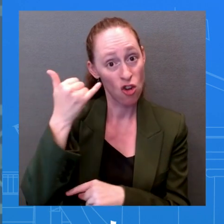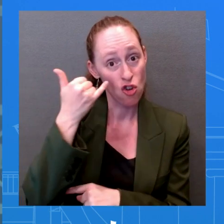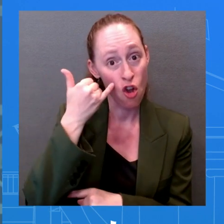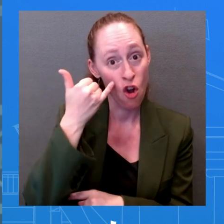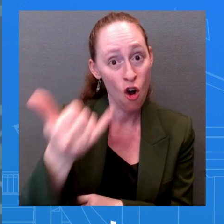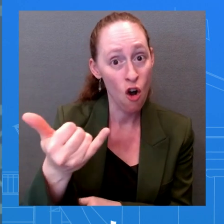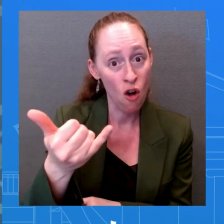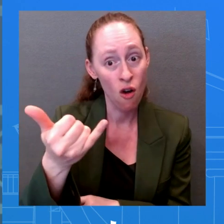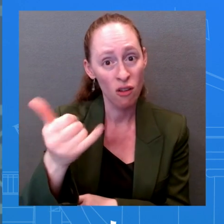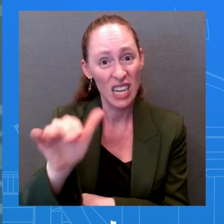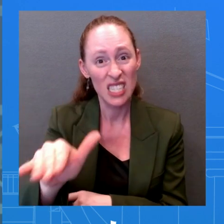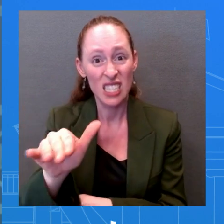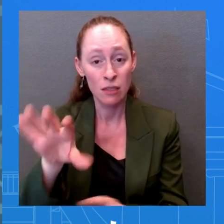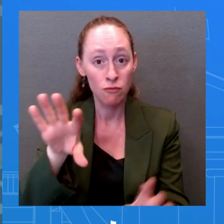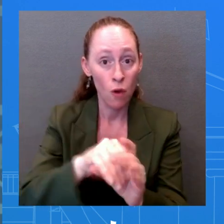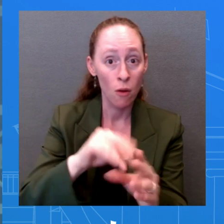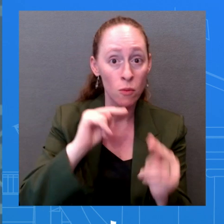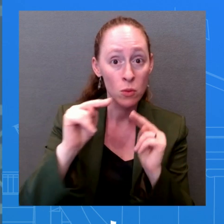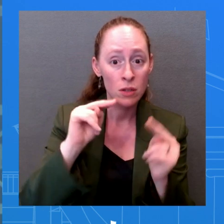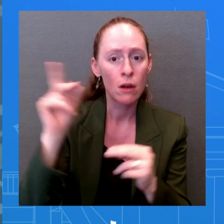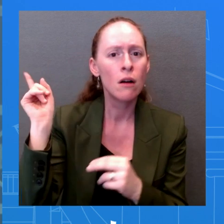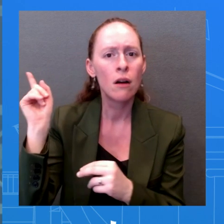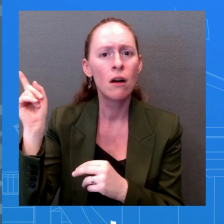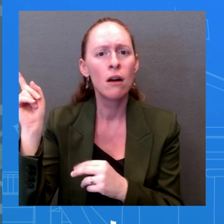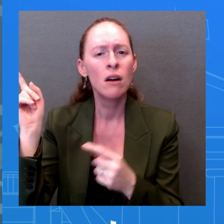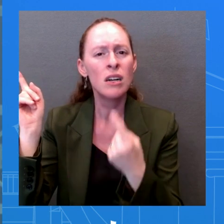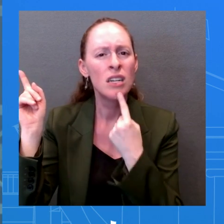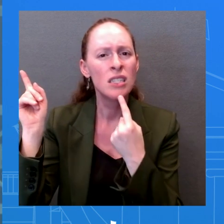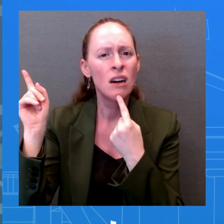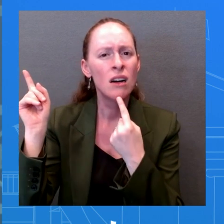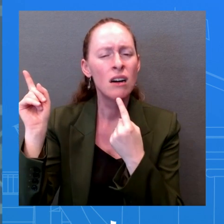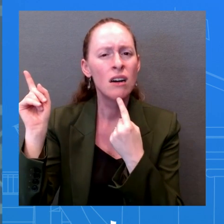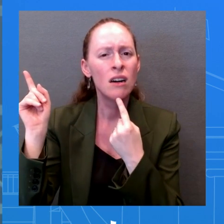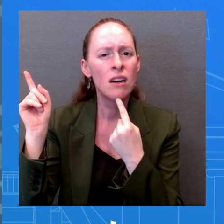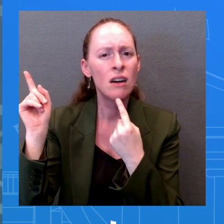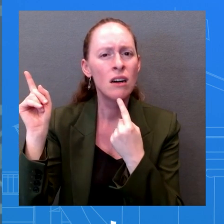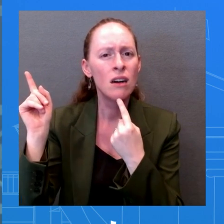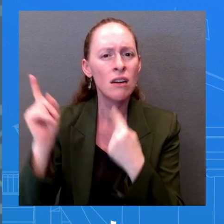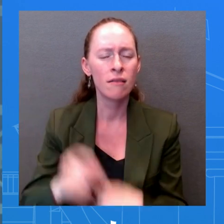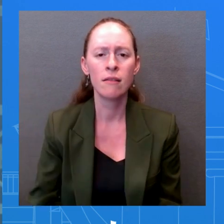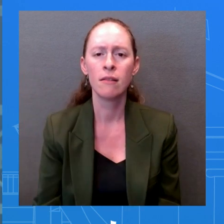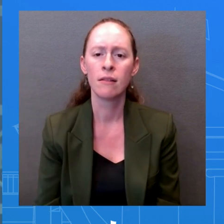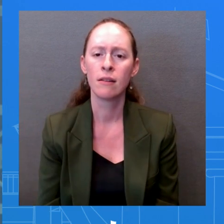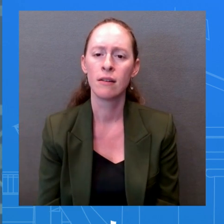it was very clear: We must get a deal done. He pushed them, once again, to recognize the harm